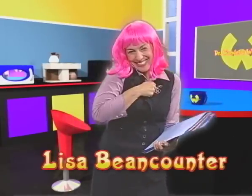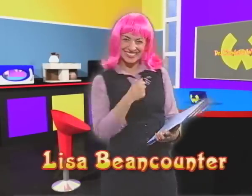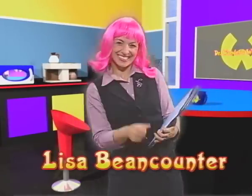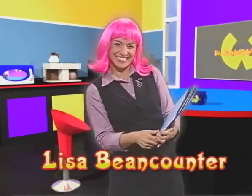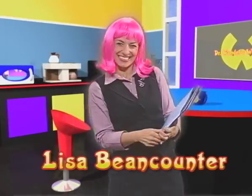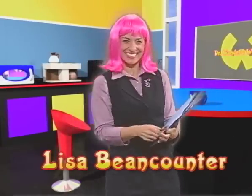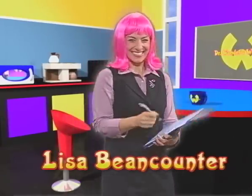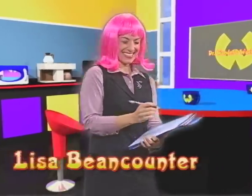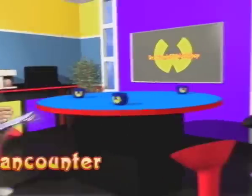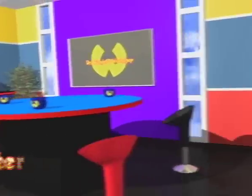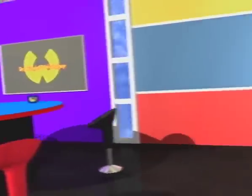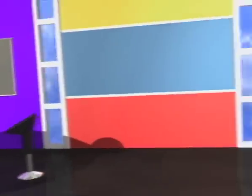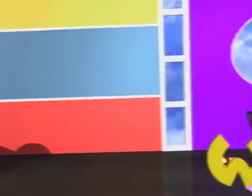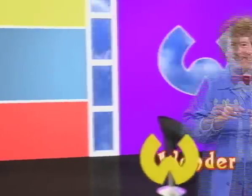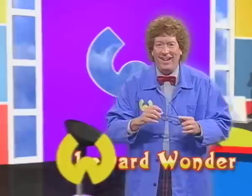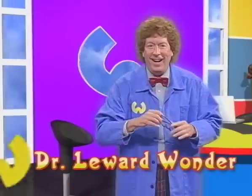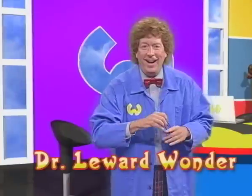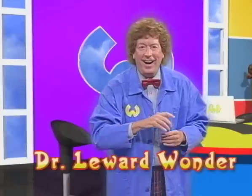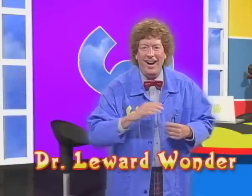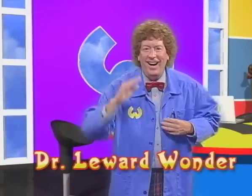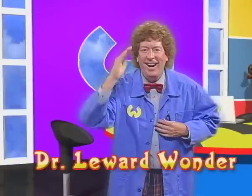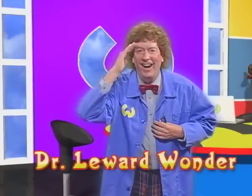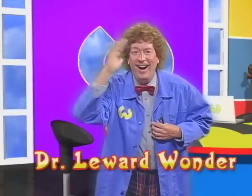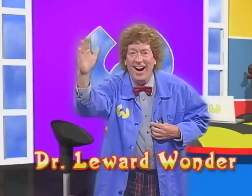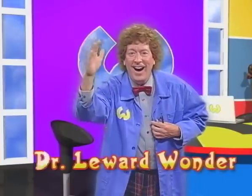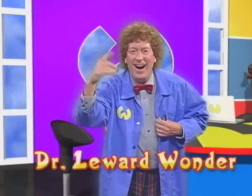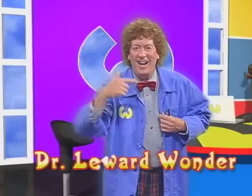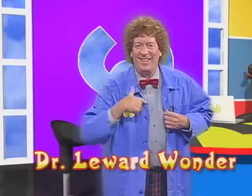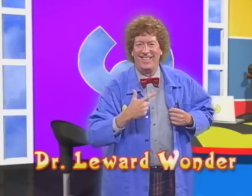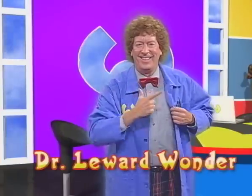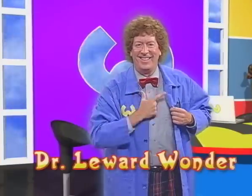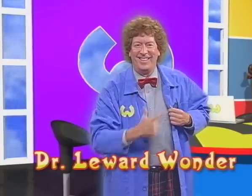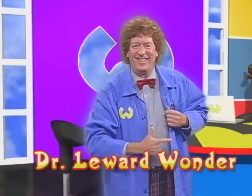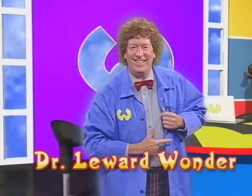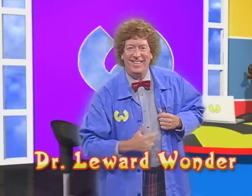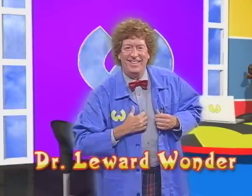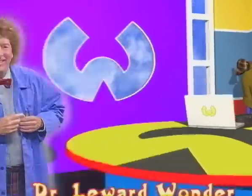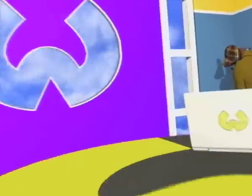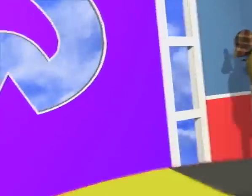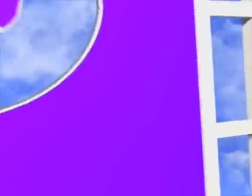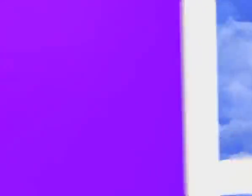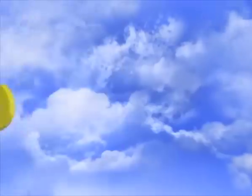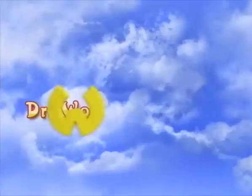YOU MAY NEVER WANT TO LEAVE DR. WONDER'S WORKSHOP. DR. WONDER'S WORKSHO .